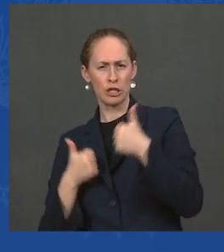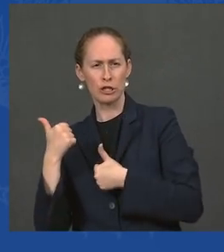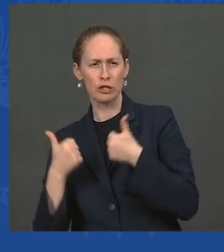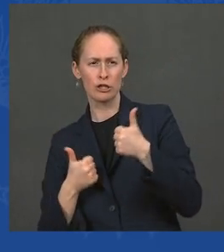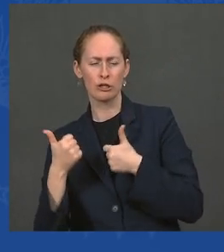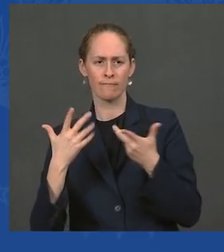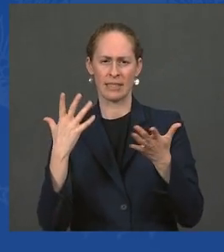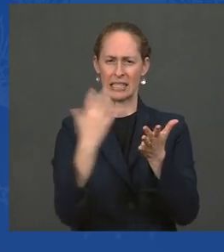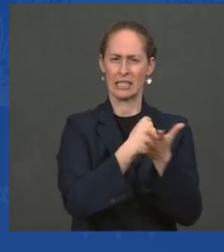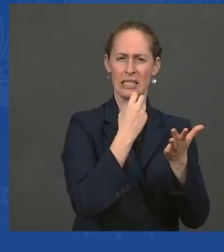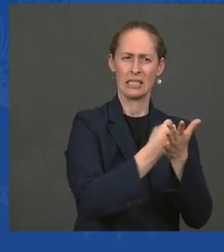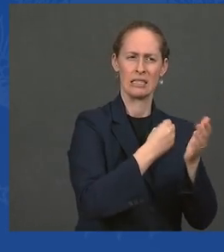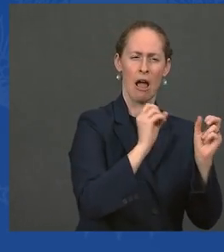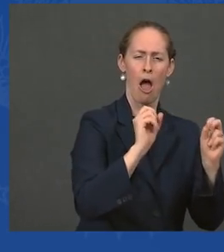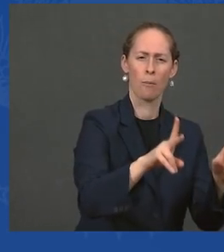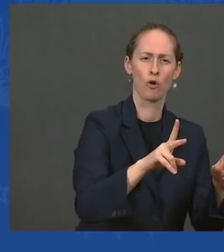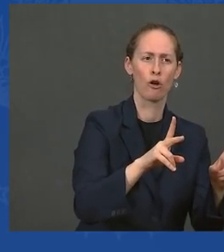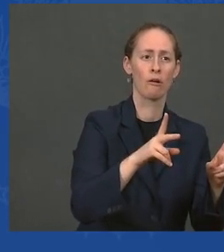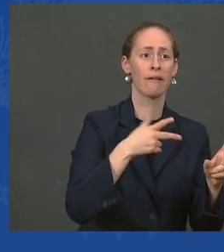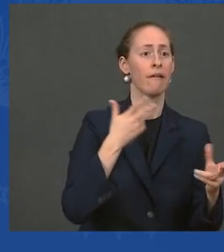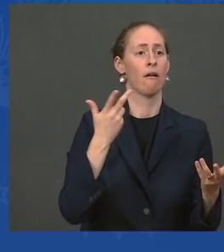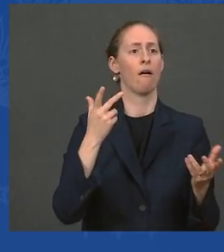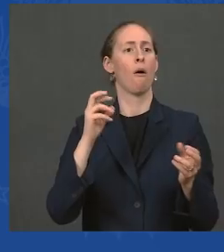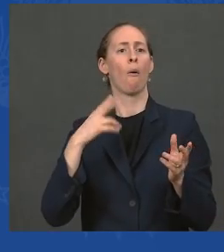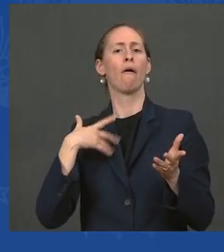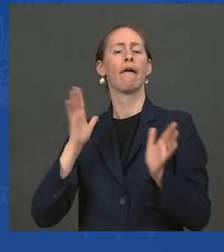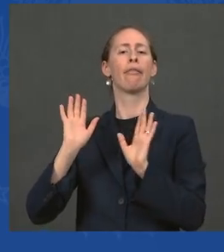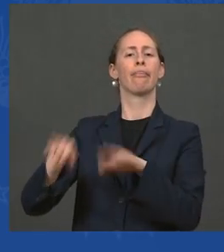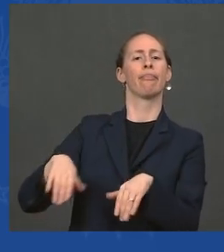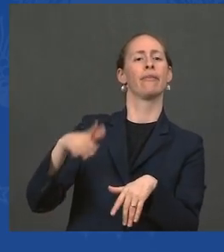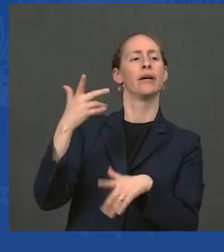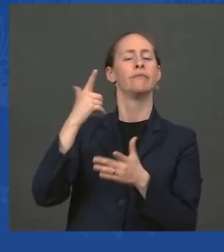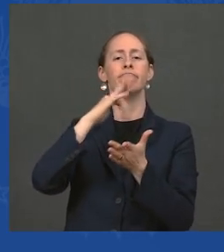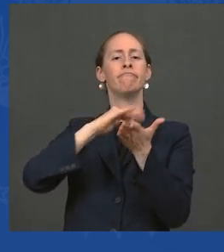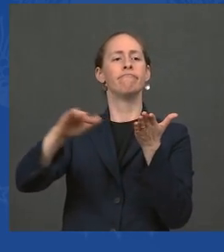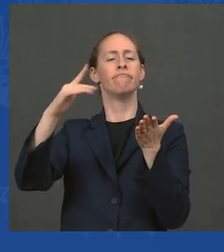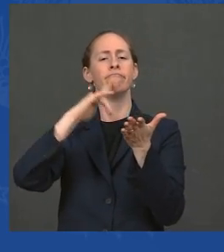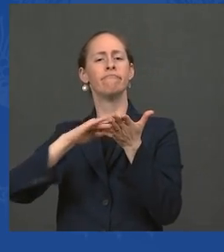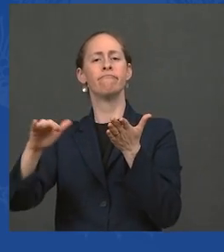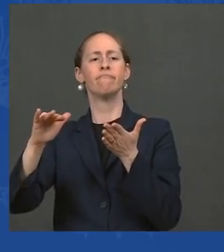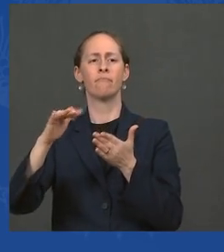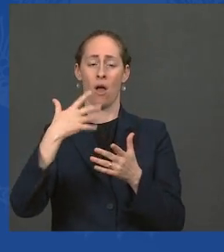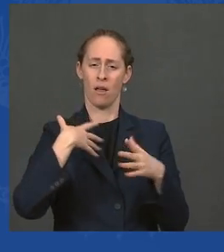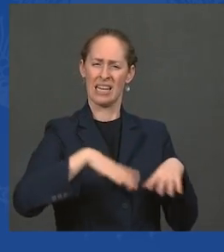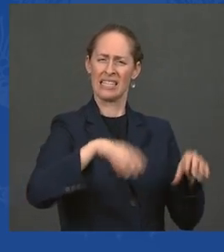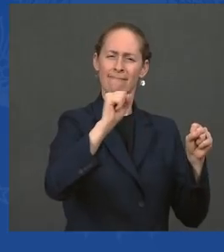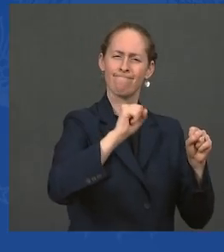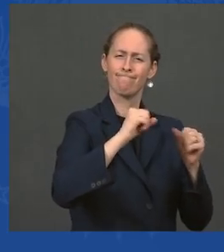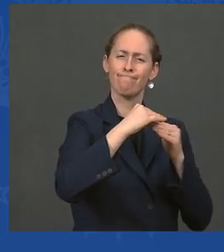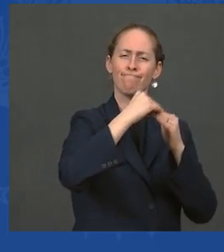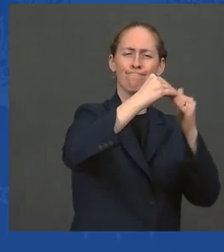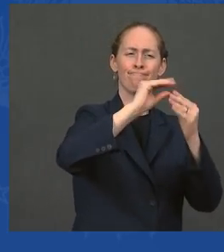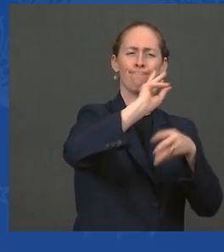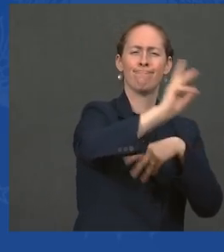not having opportunity denied. They're about leading the world and continuing to let the world -- or let it pass us by.